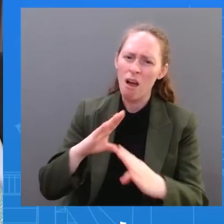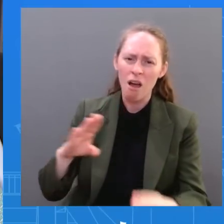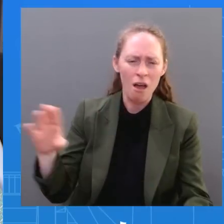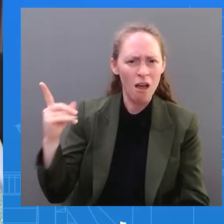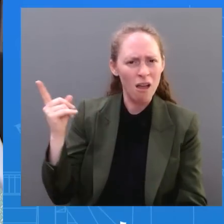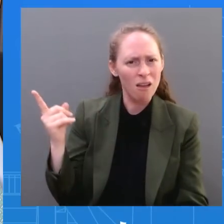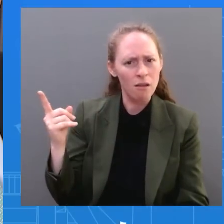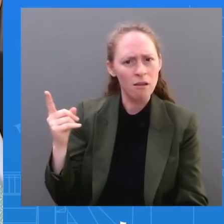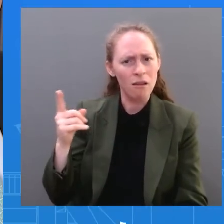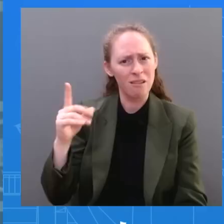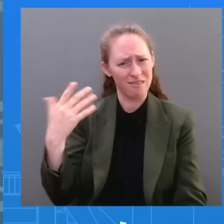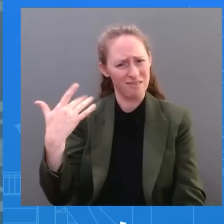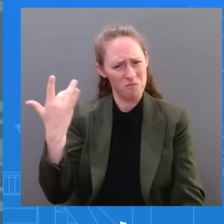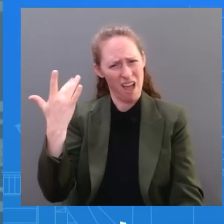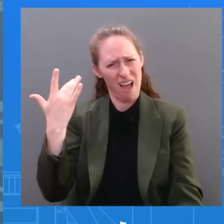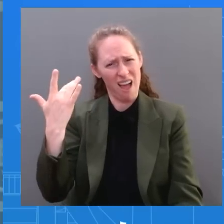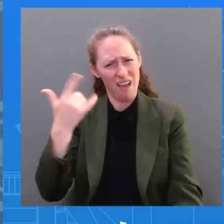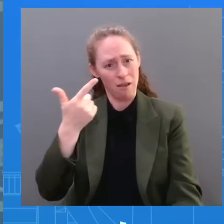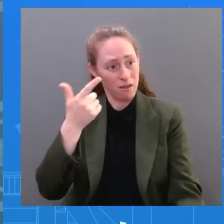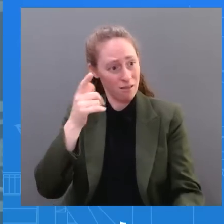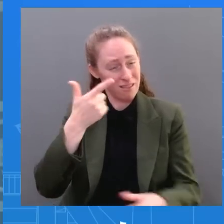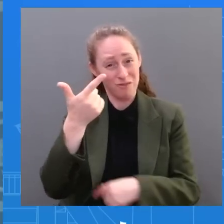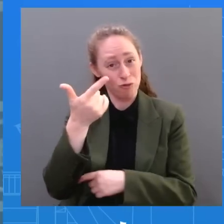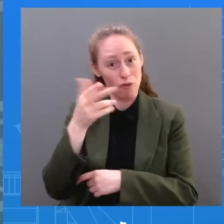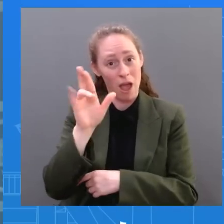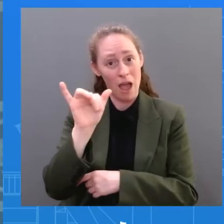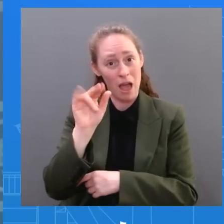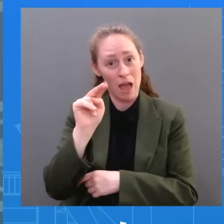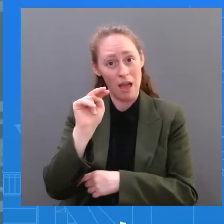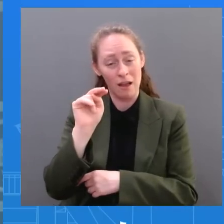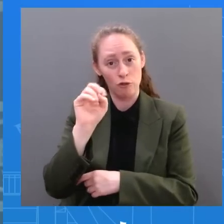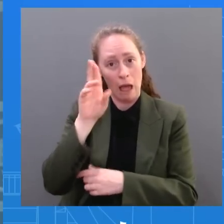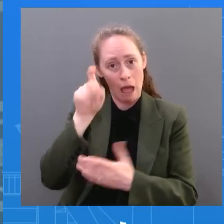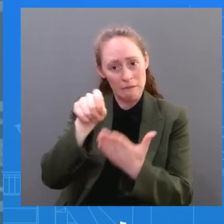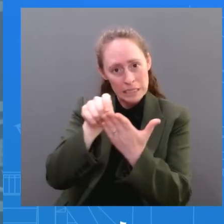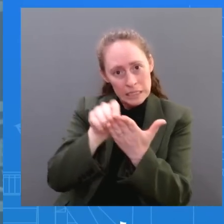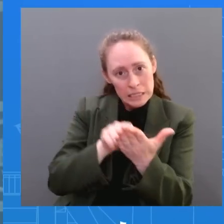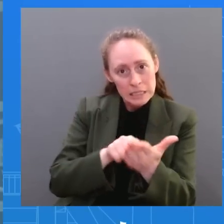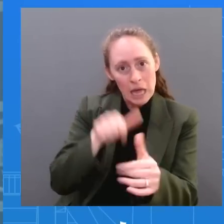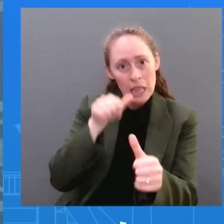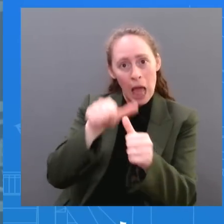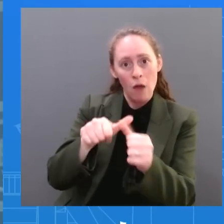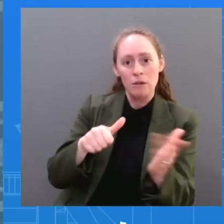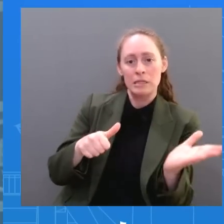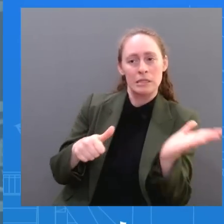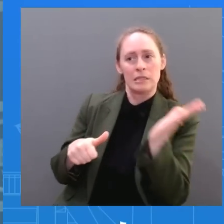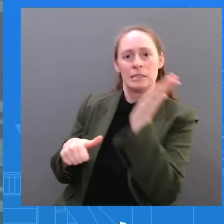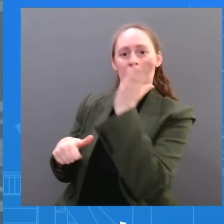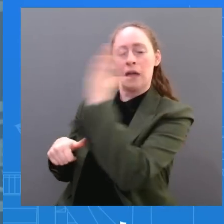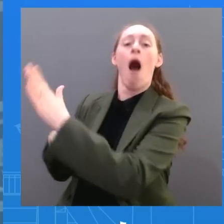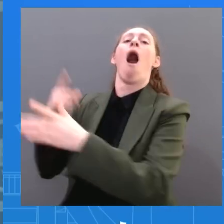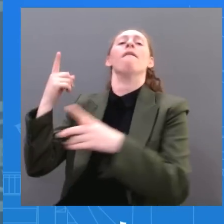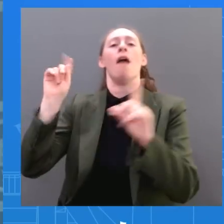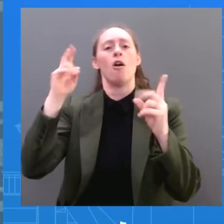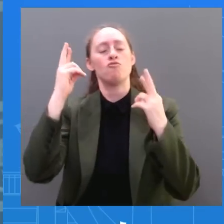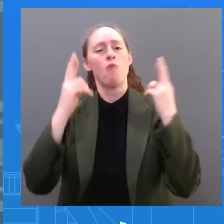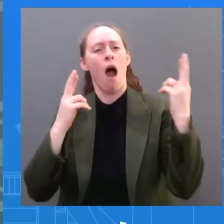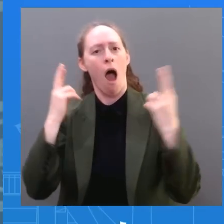Ms. Jean-Pierre: Look, this has been on top of mind for the President. Like, I was there when he read the letter. And he takes this to heart.